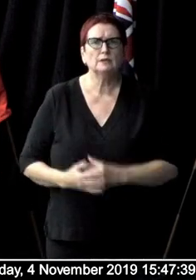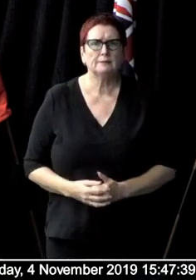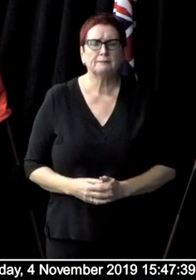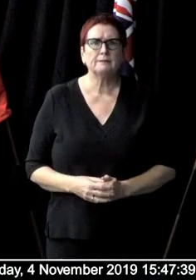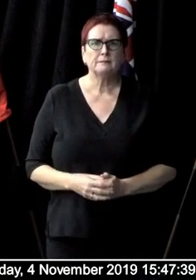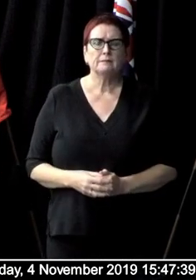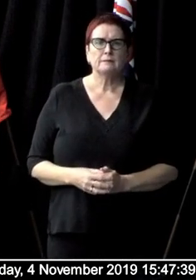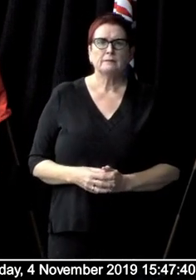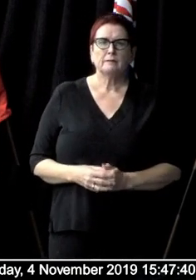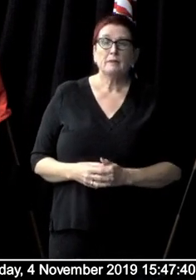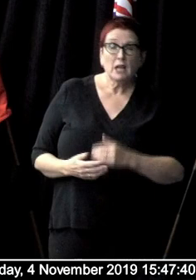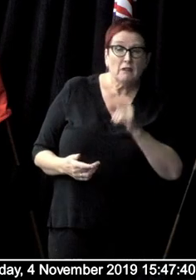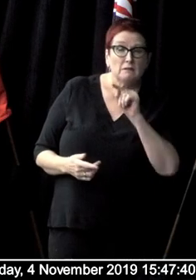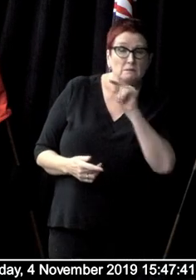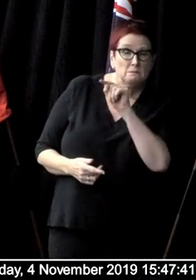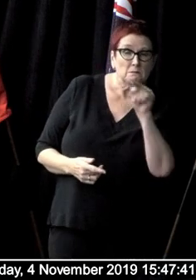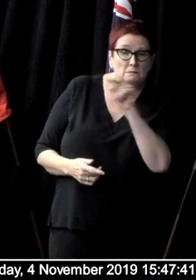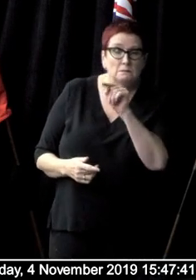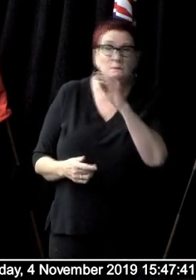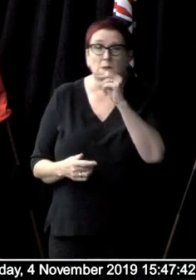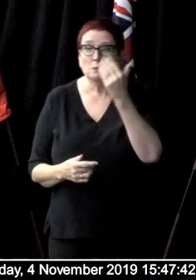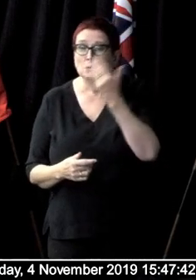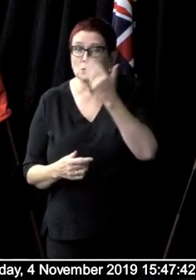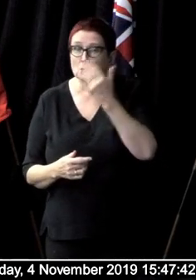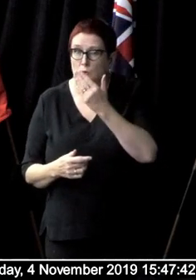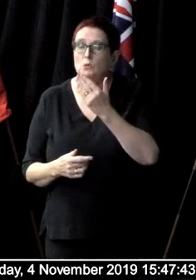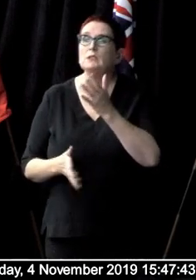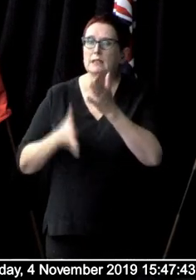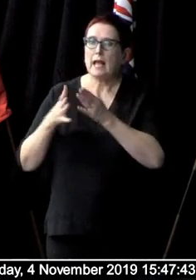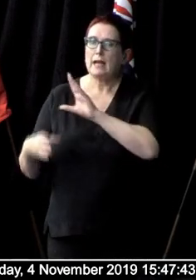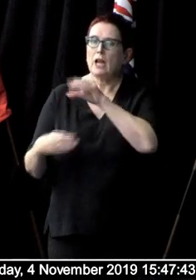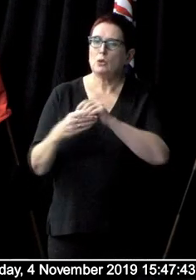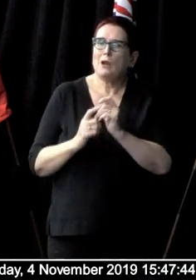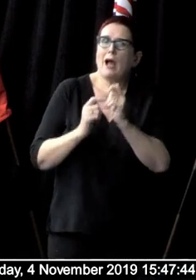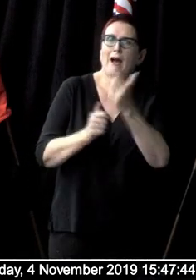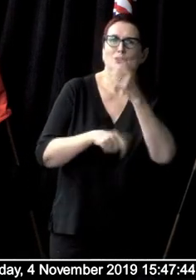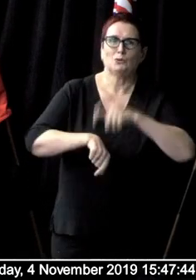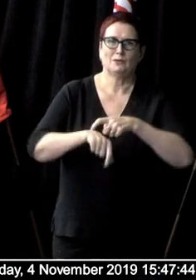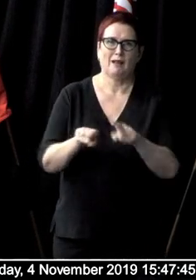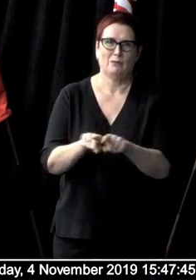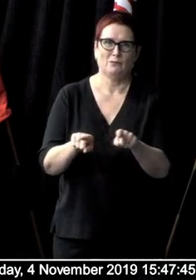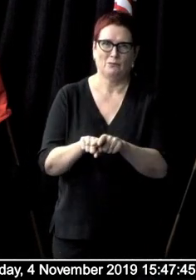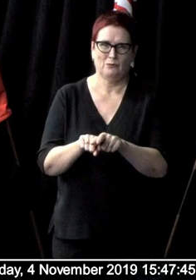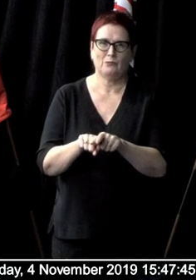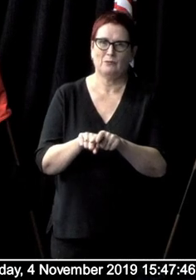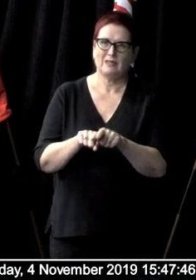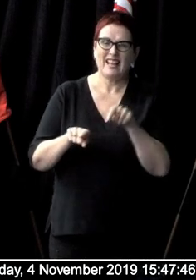consciousness that it includes out of classroom activities as well, though that’s still pretty variable.